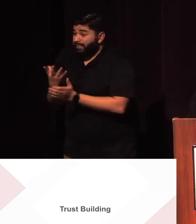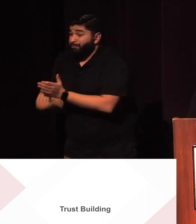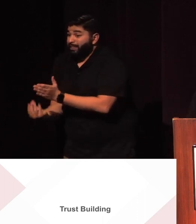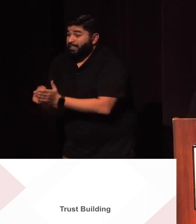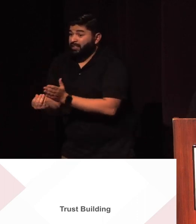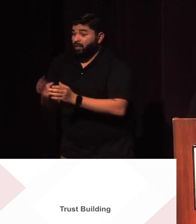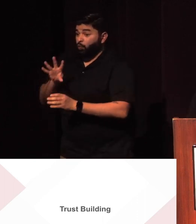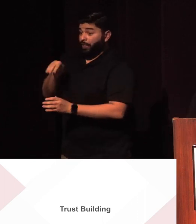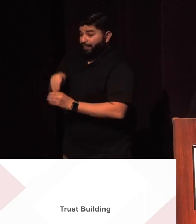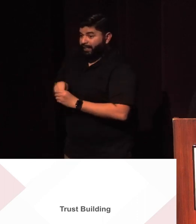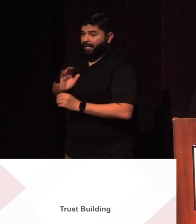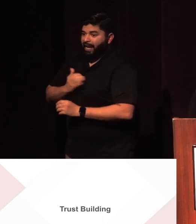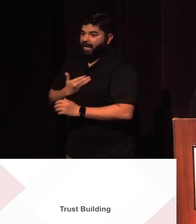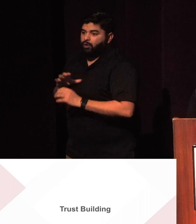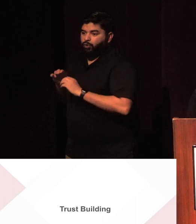We even expressed a lack of trust within our own groups.